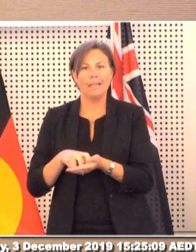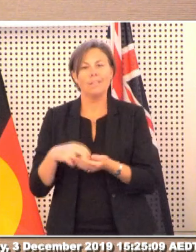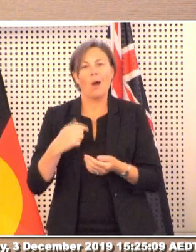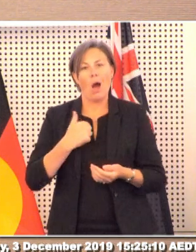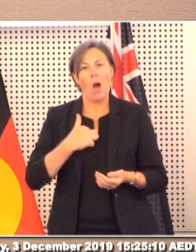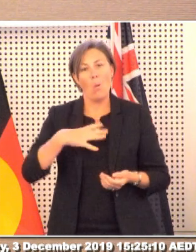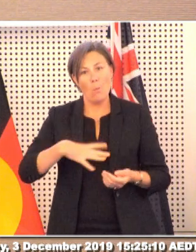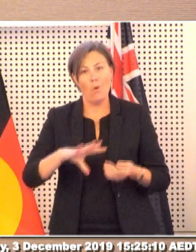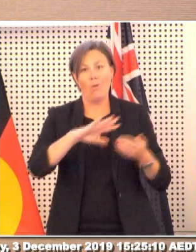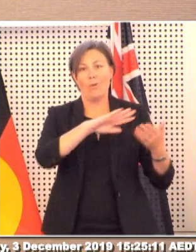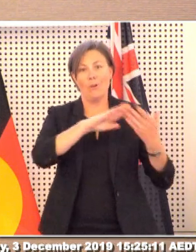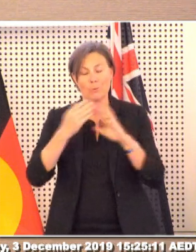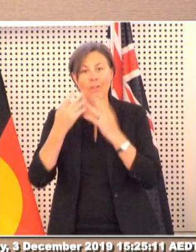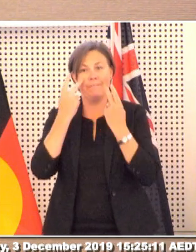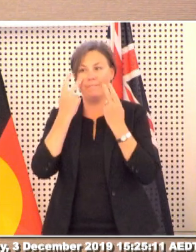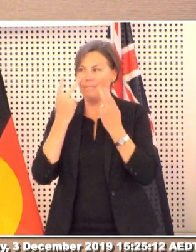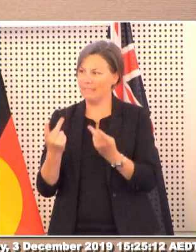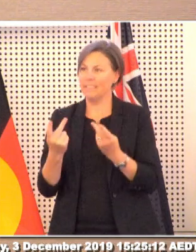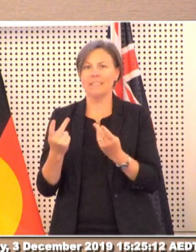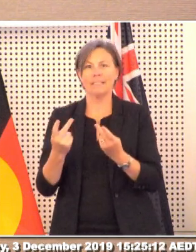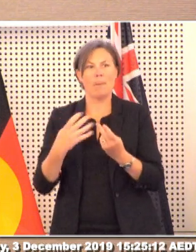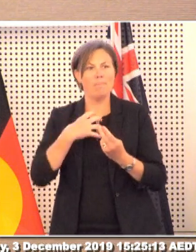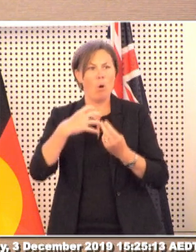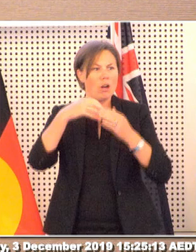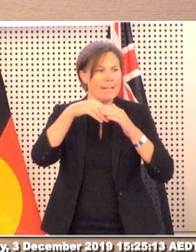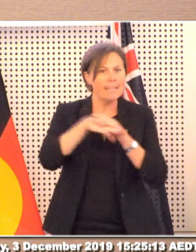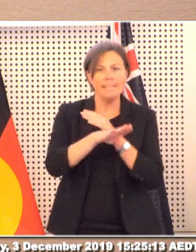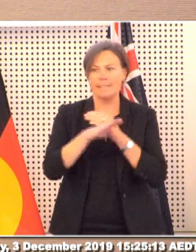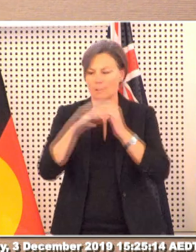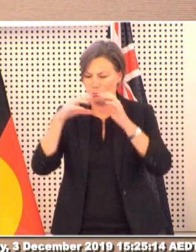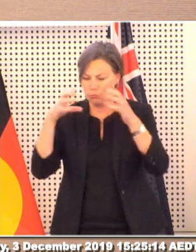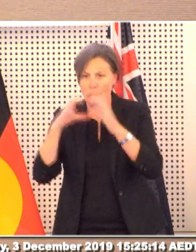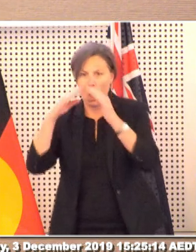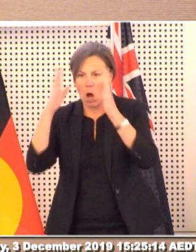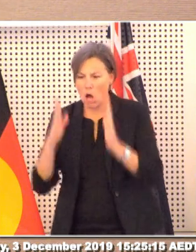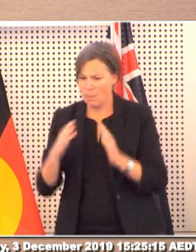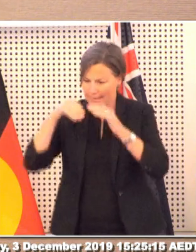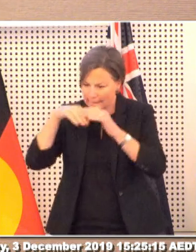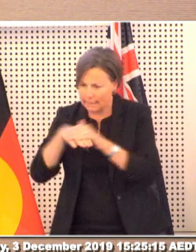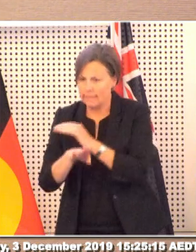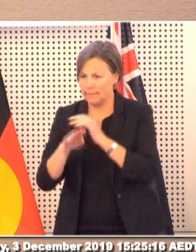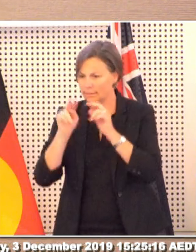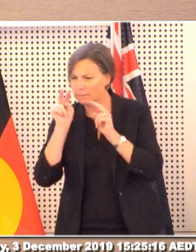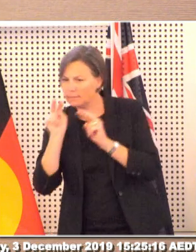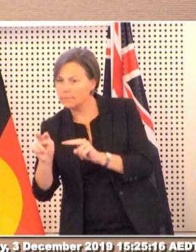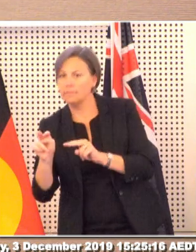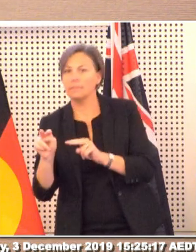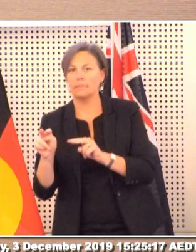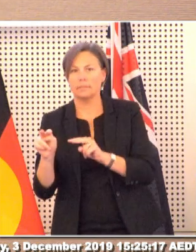Visitors to monitor what happens in closed environments, whatever form that is, to be enshrined in legislation.